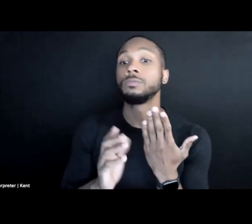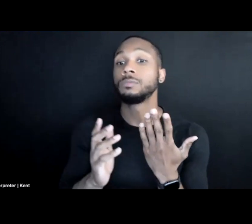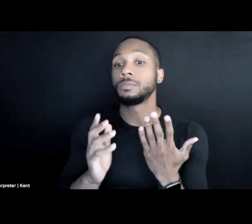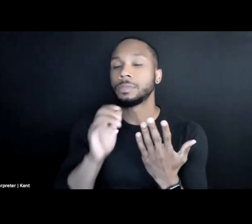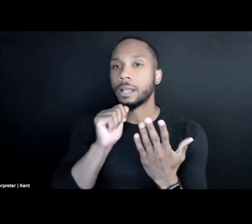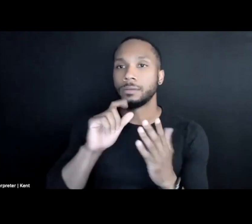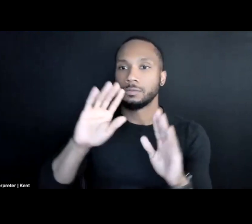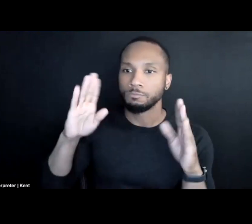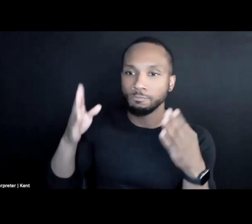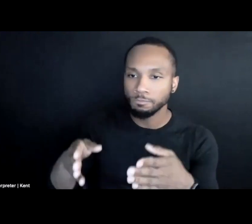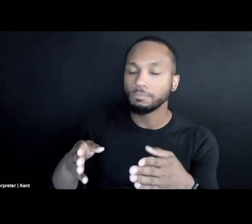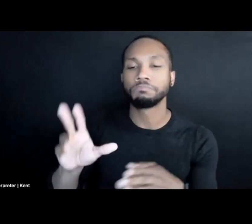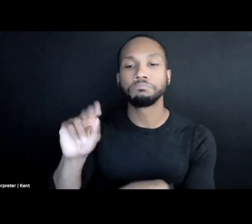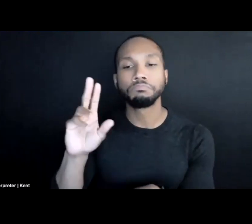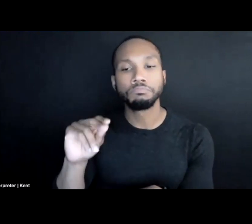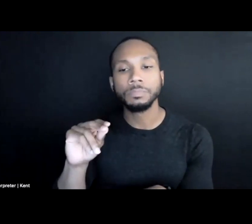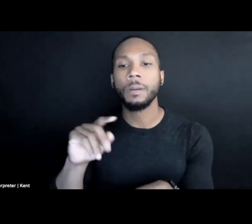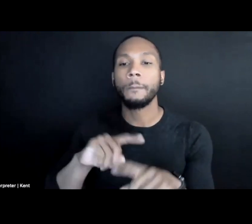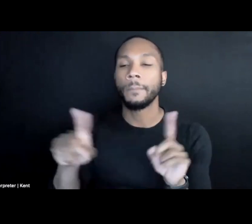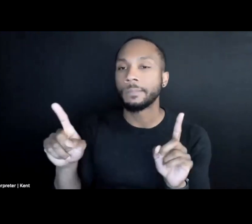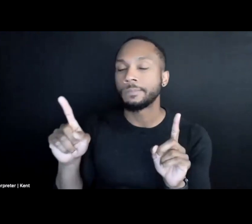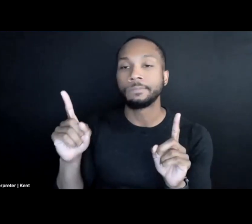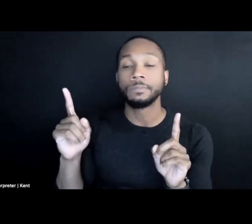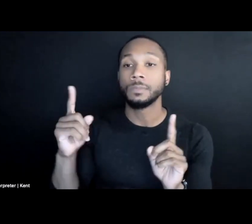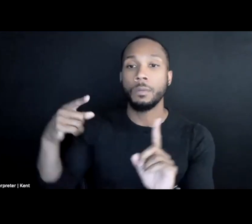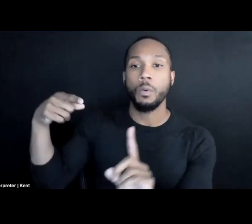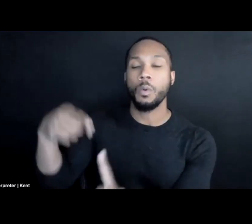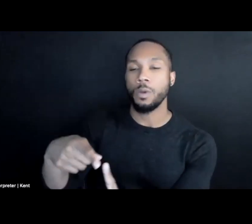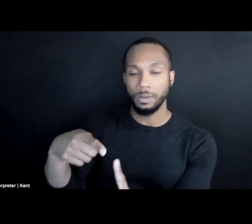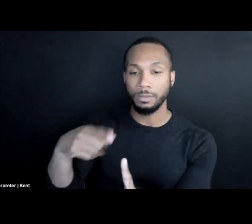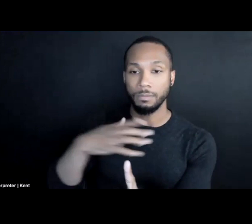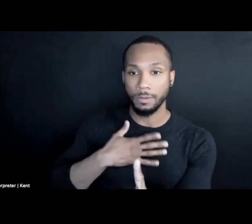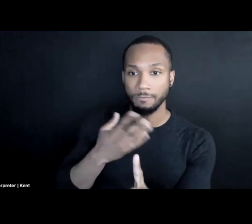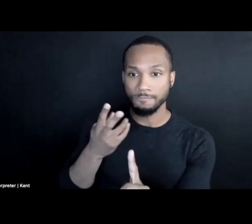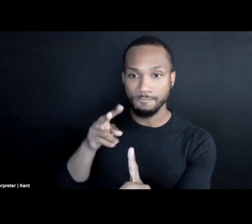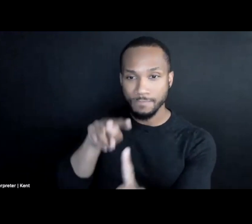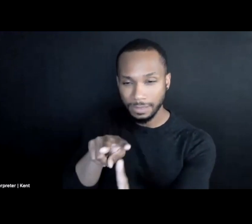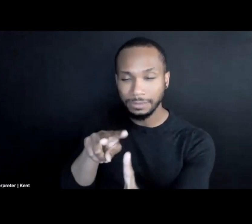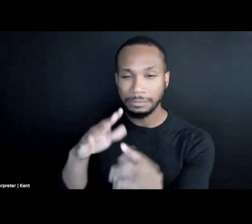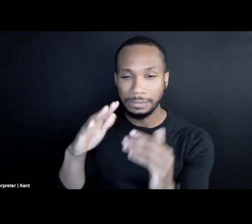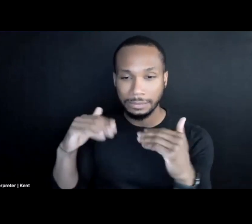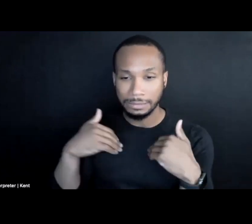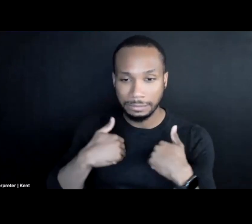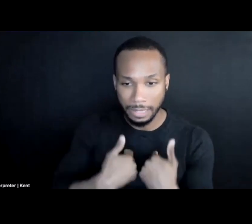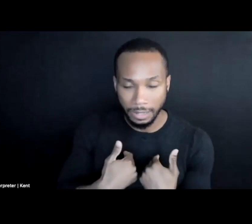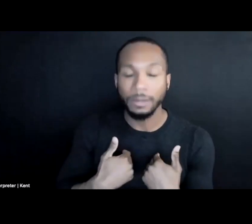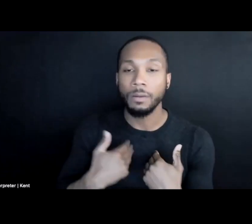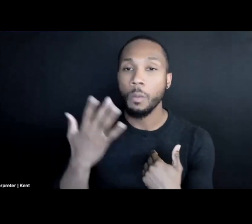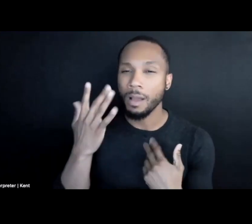Sino para que No se nuble Mi vista cansada Con la nostalgia.